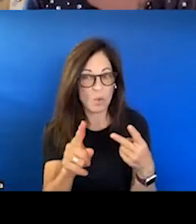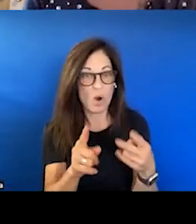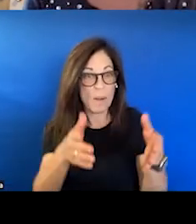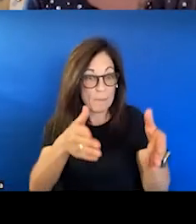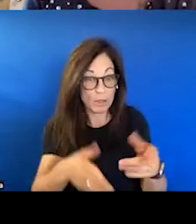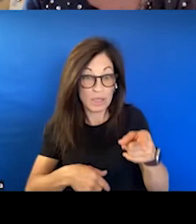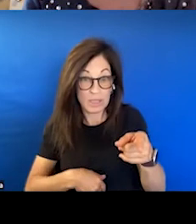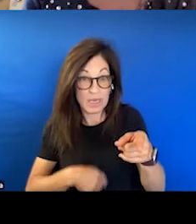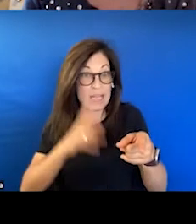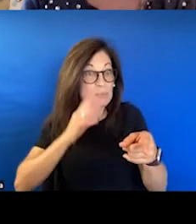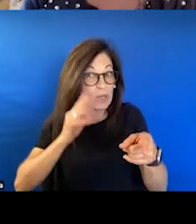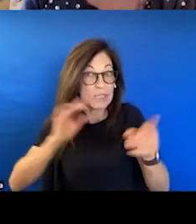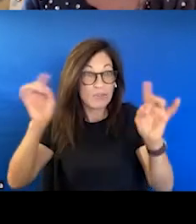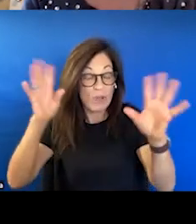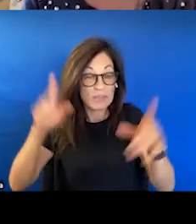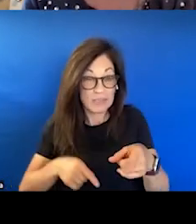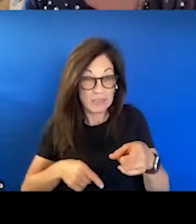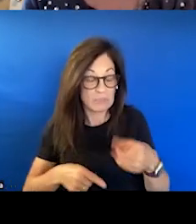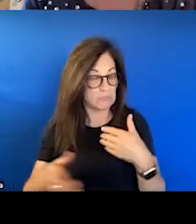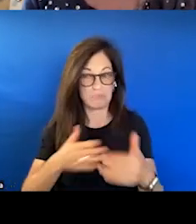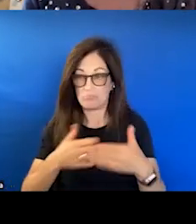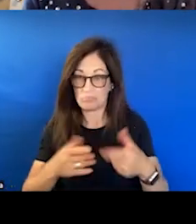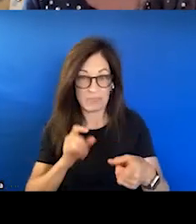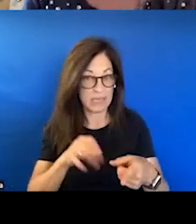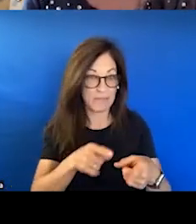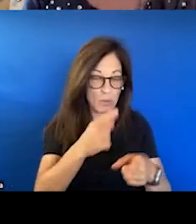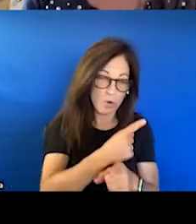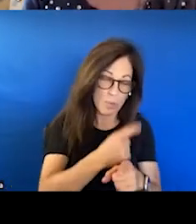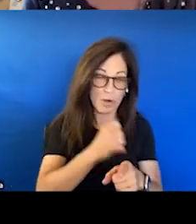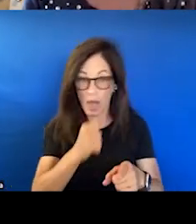EXPERIENCING, CRISIS, REGARDLESS OF WHETHER THAT WAS APPROPRIATE OR NOT, IS, JUST, TO GET